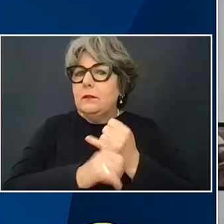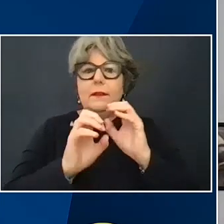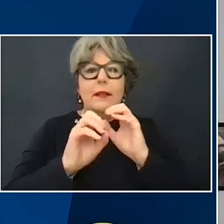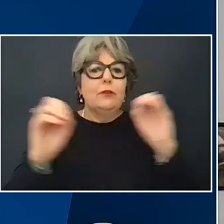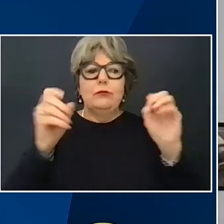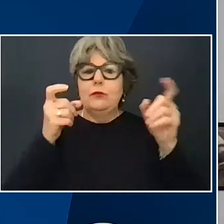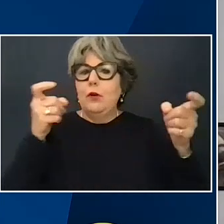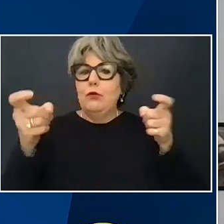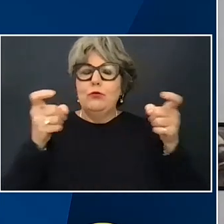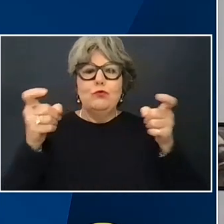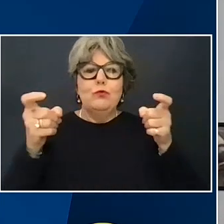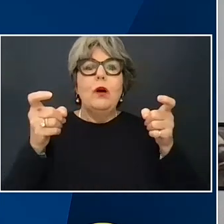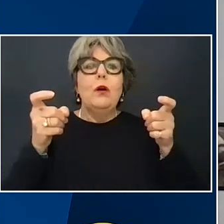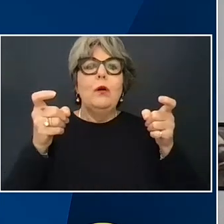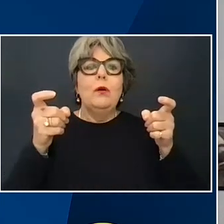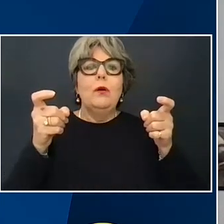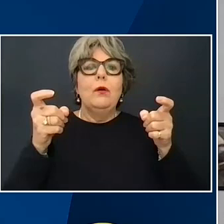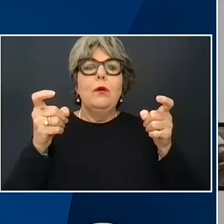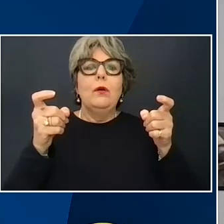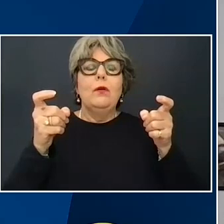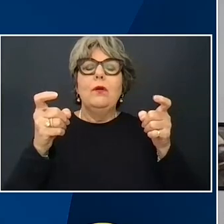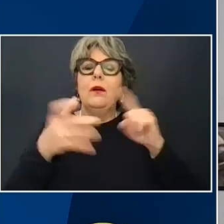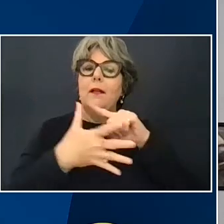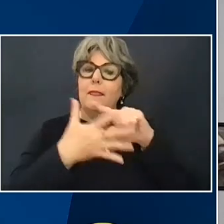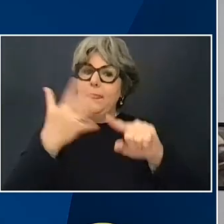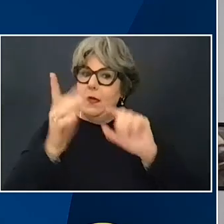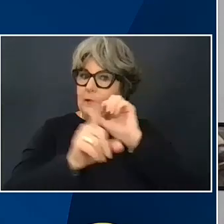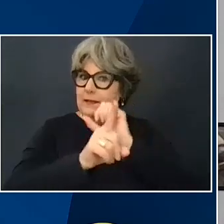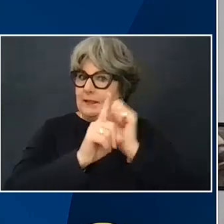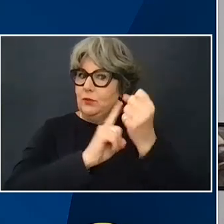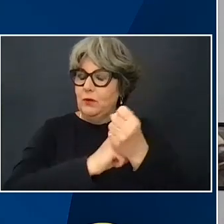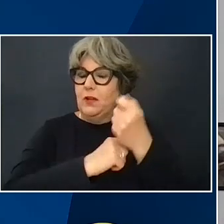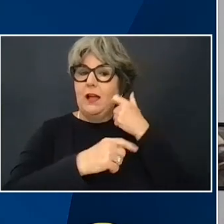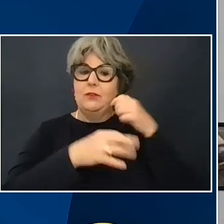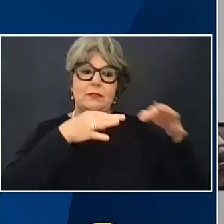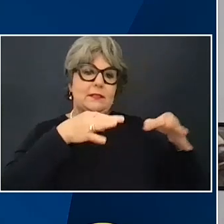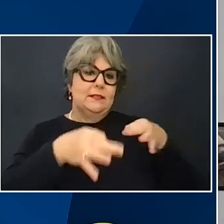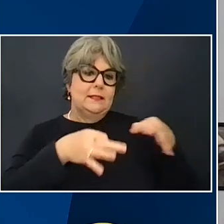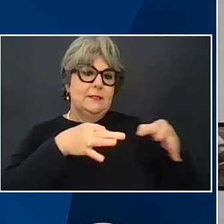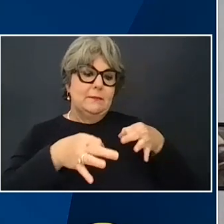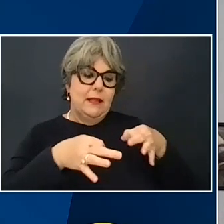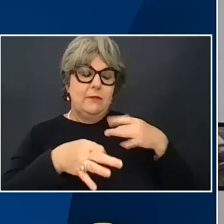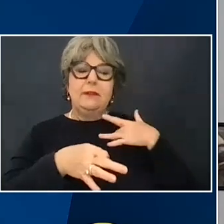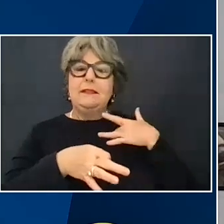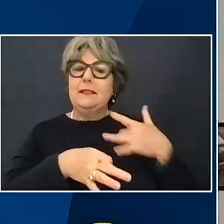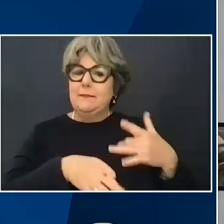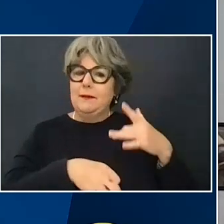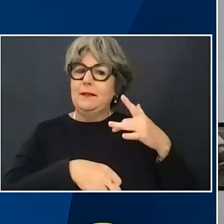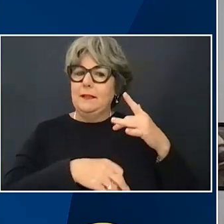And, you know, we would think that those situations where I just explained would be pretty minimal. So to answer your